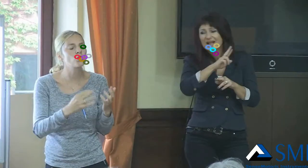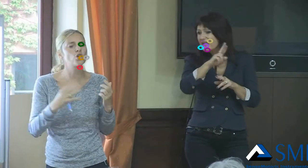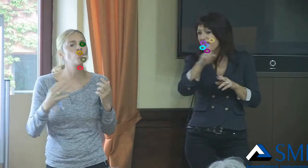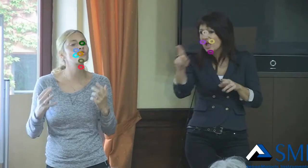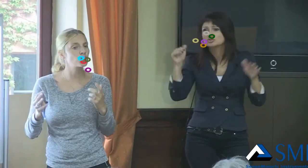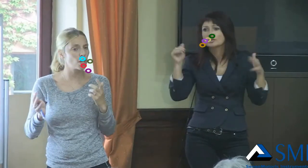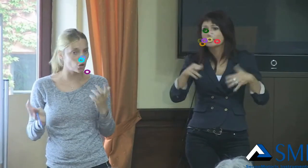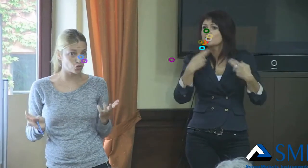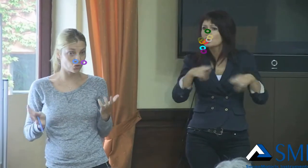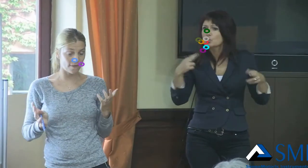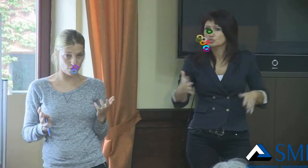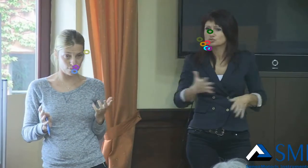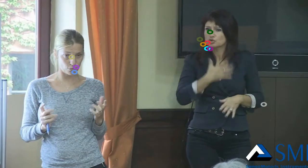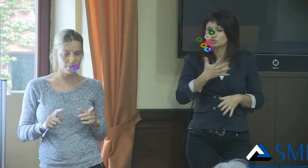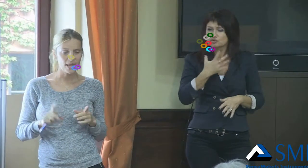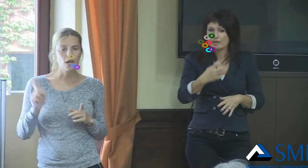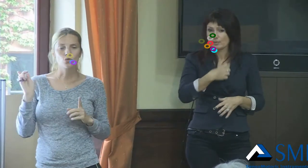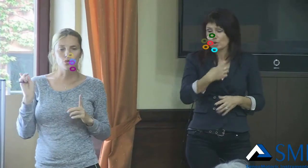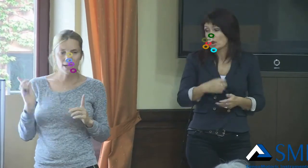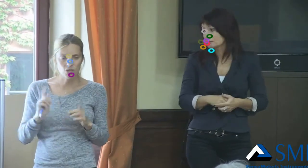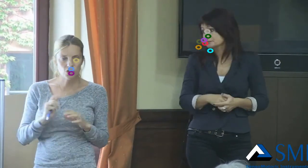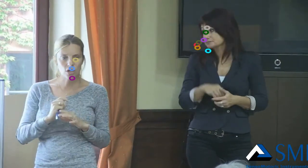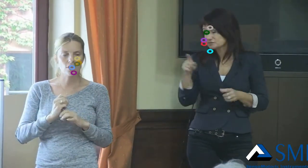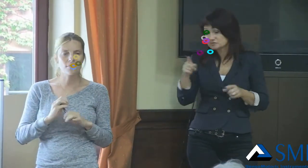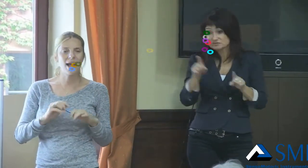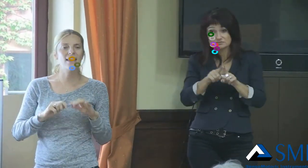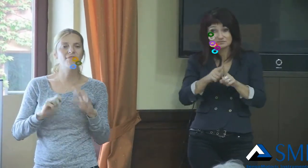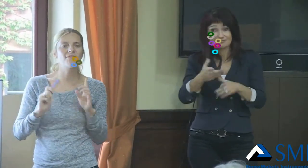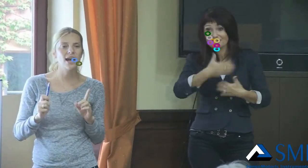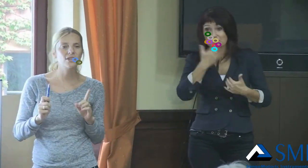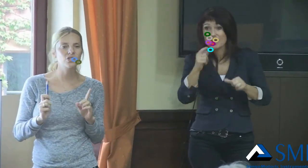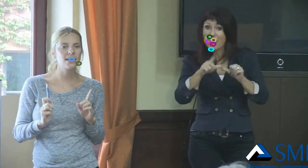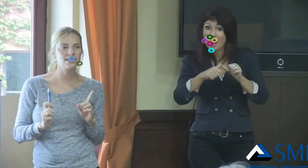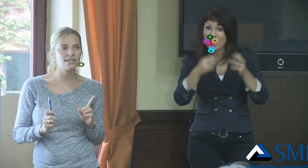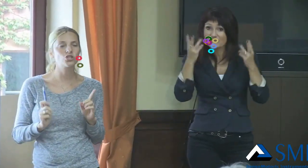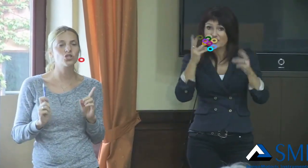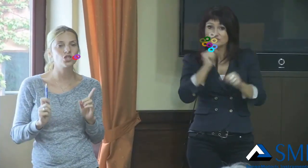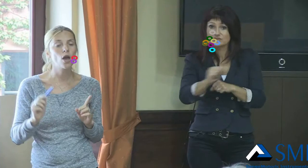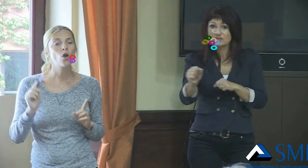Apart from hand movements, interpreter’s facial expressions had a significant impact on the perception of a message. Let's analyze again the same recording.